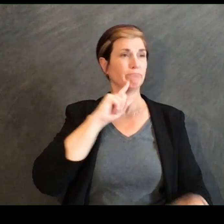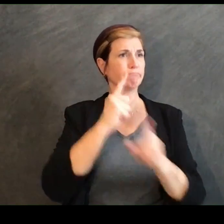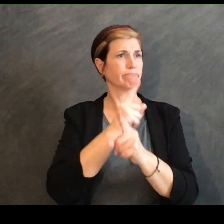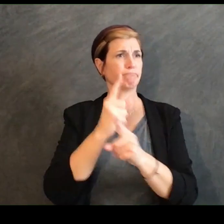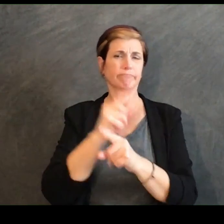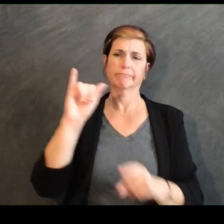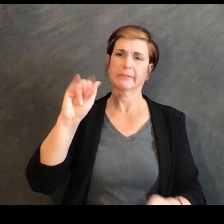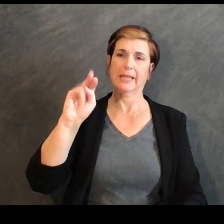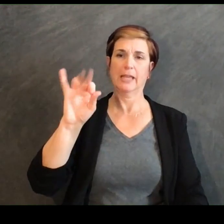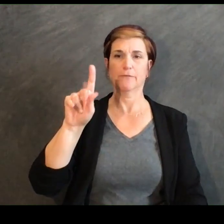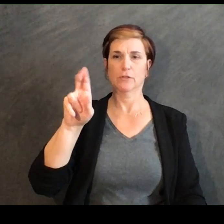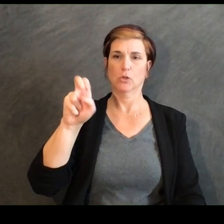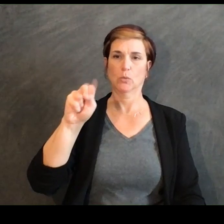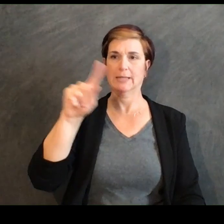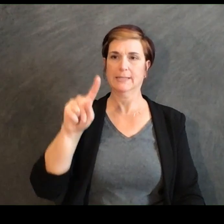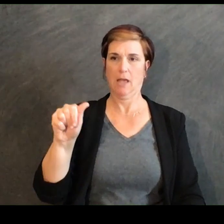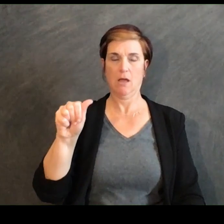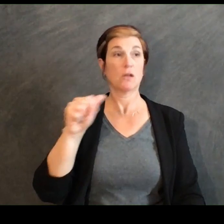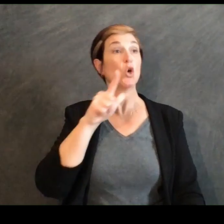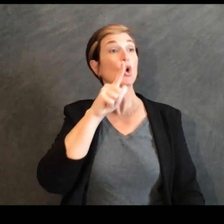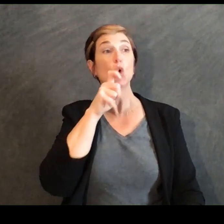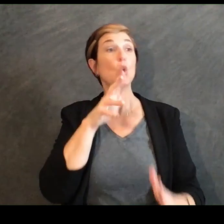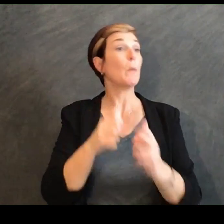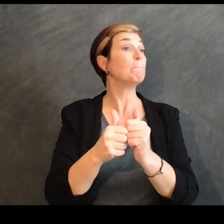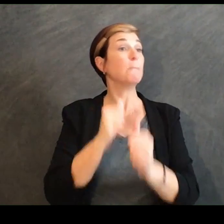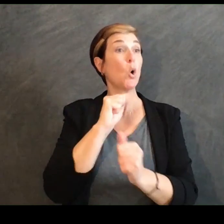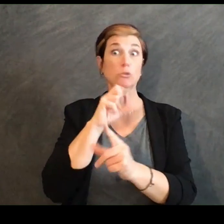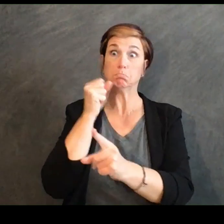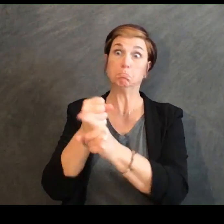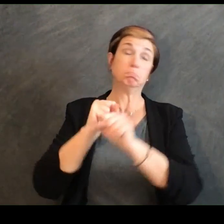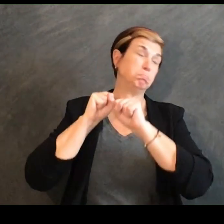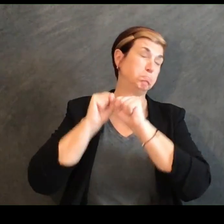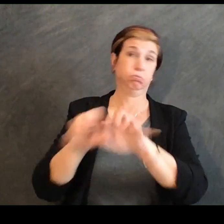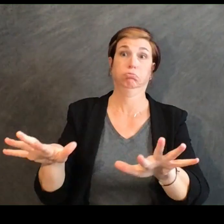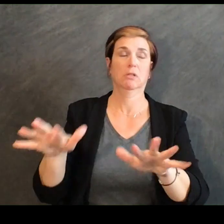very vulnerable are the elderly and those with underlying conditions the